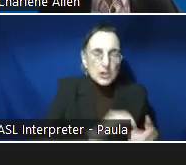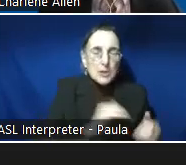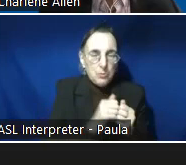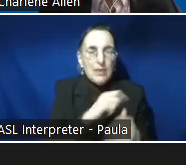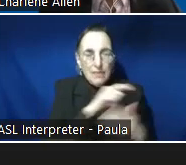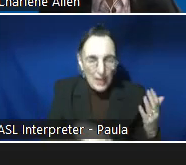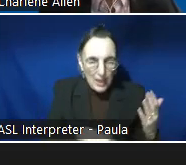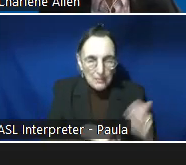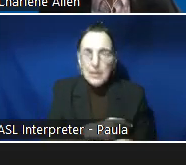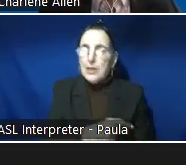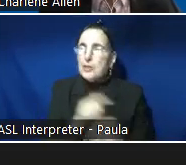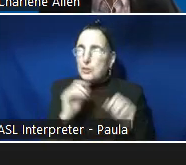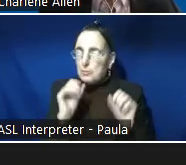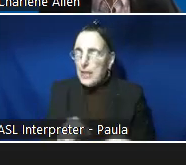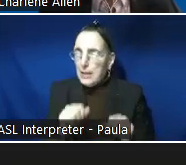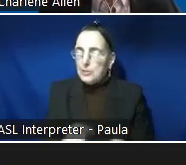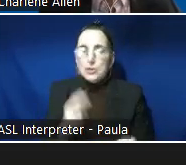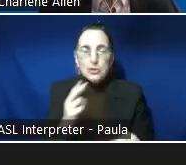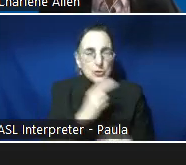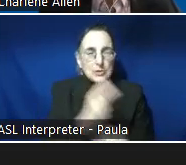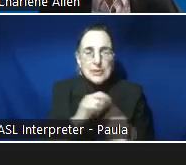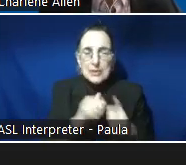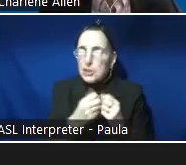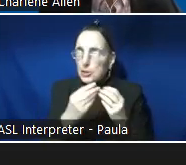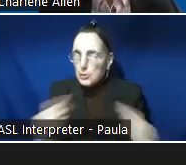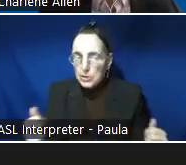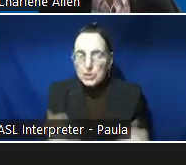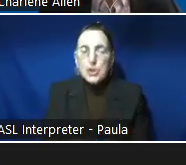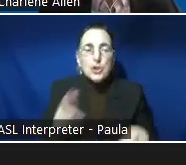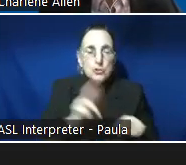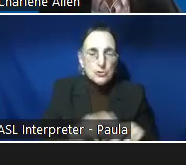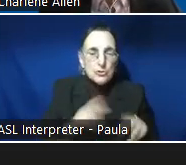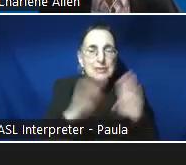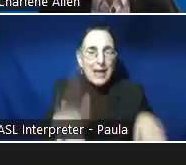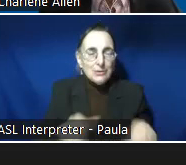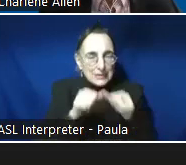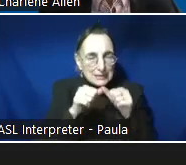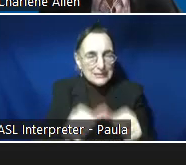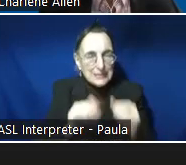and accessing these solutions to increase housing stability for the people we serve.